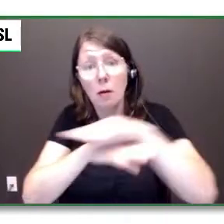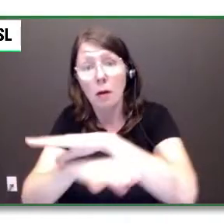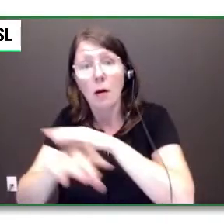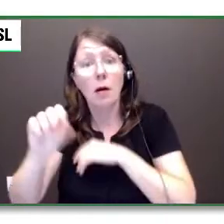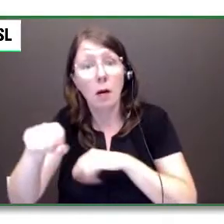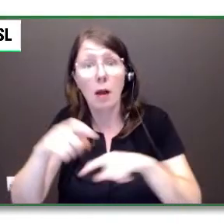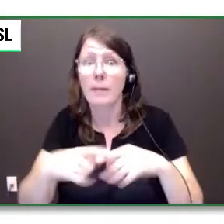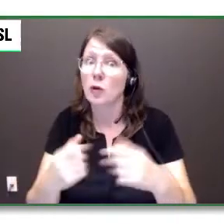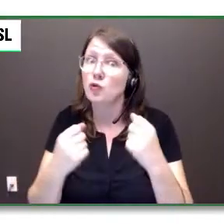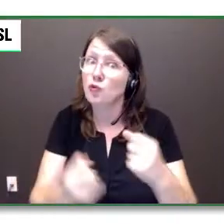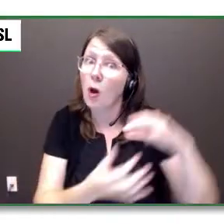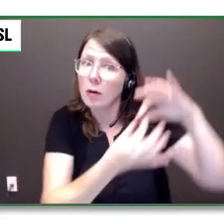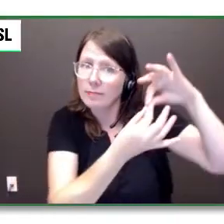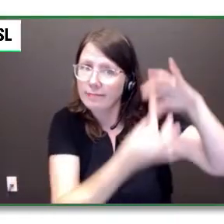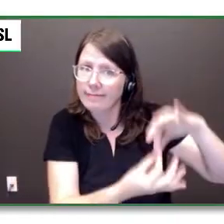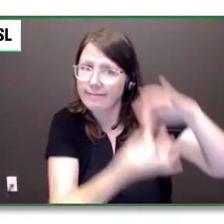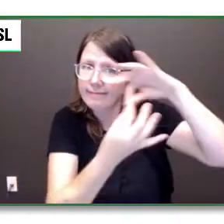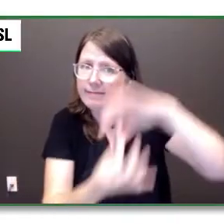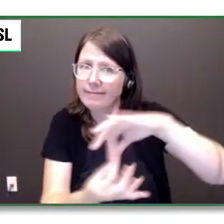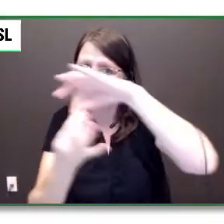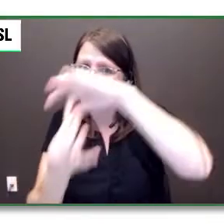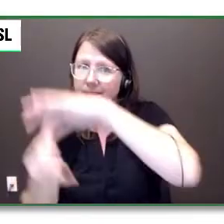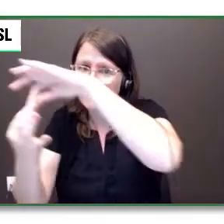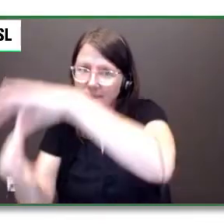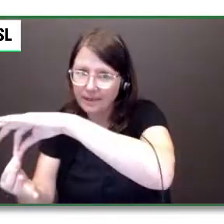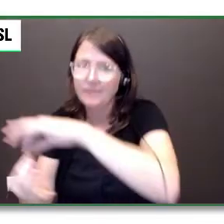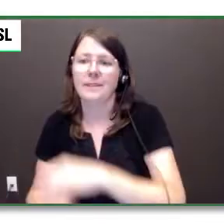So